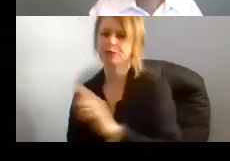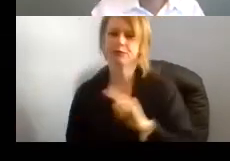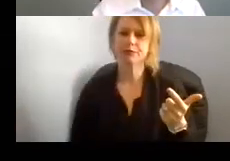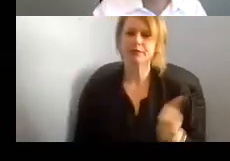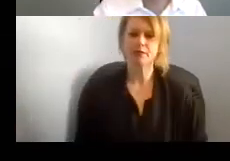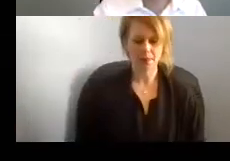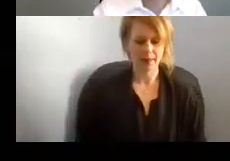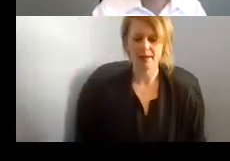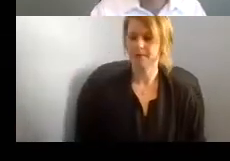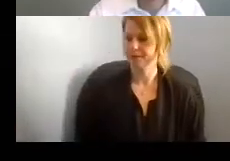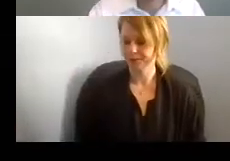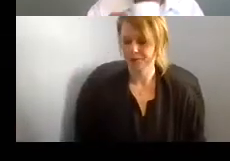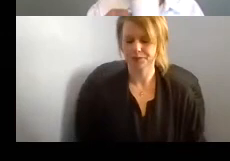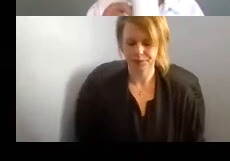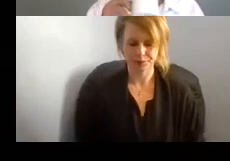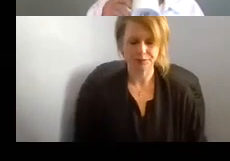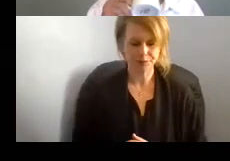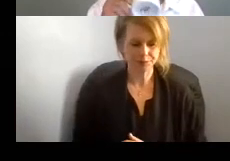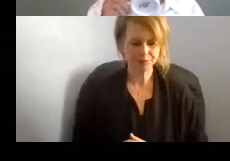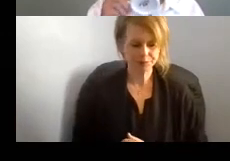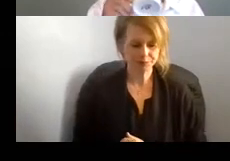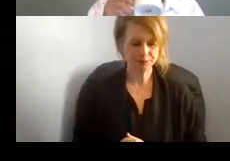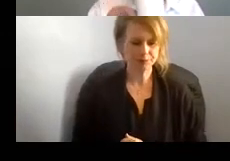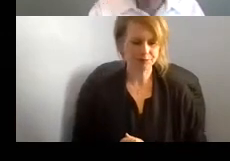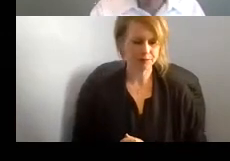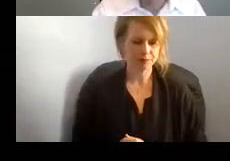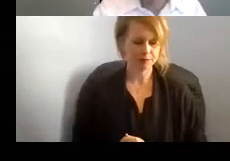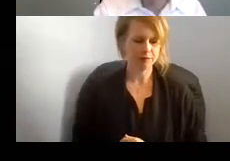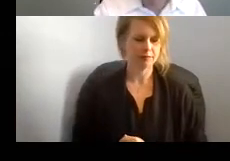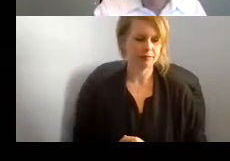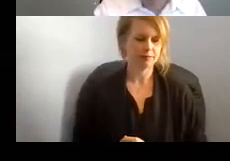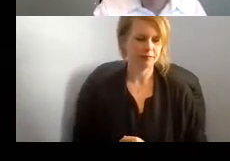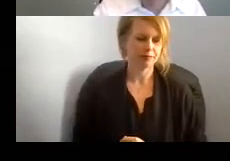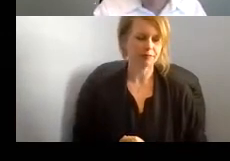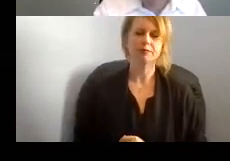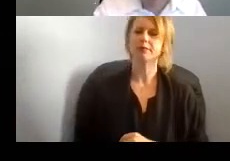Yeah. Hi, Dr. Schonfeld. Next question up is regarding triggers.